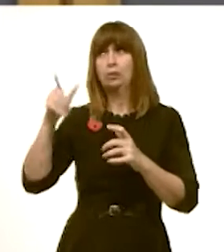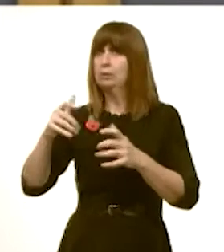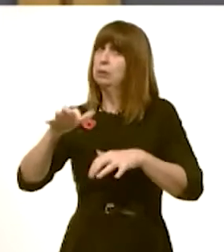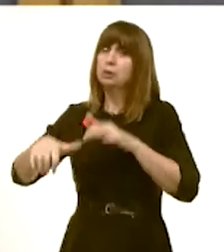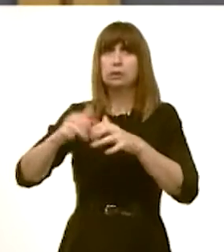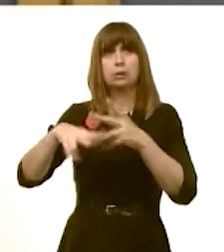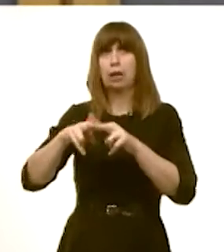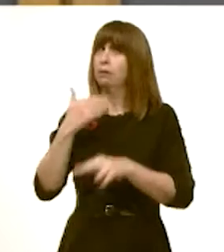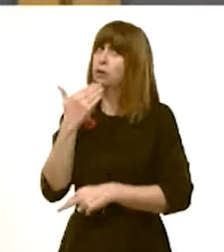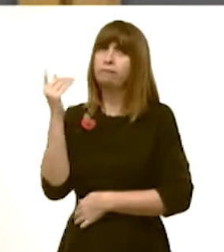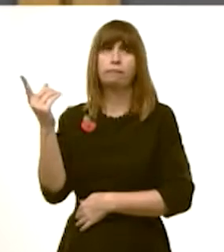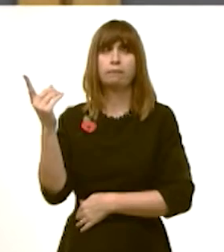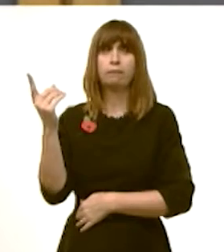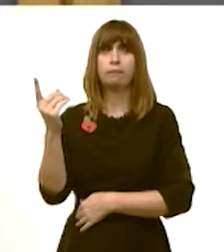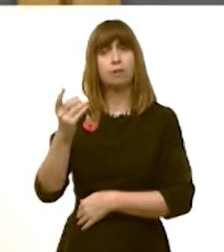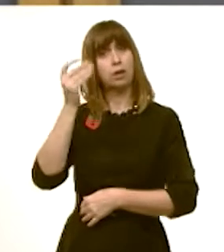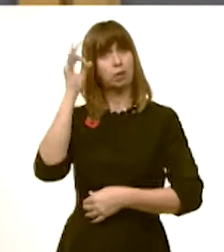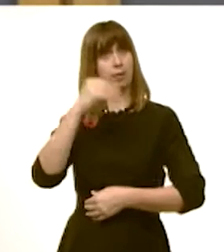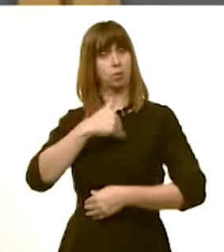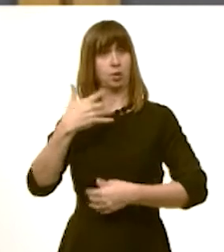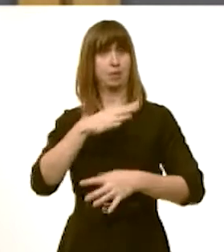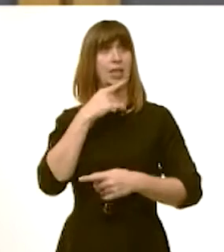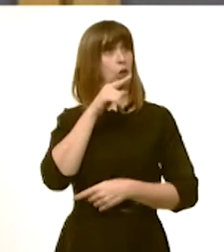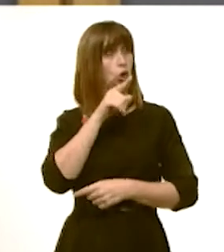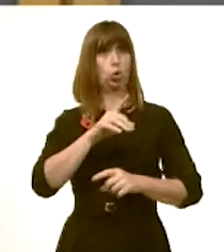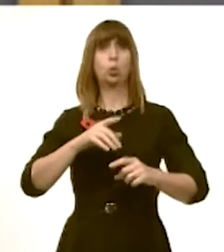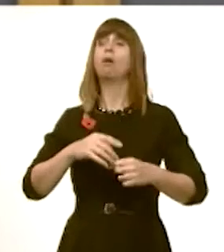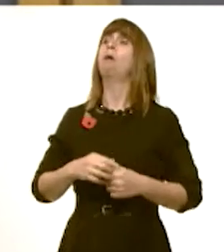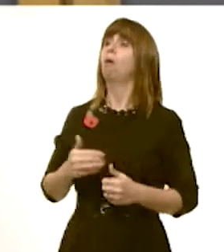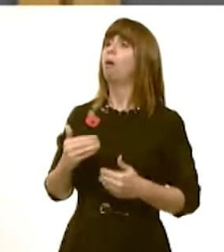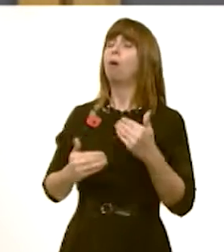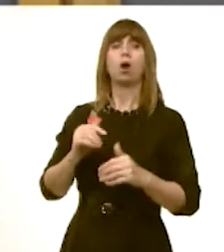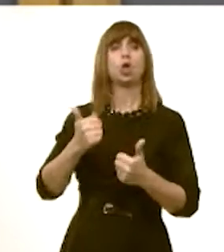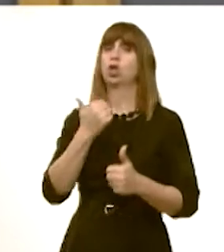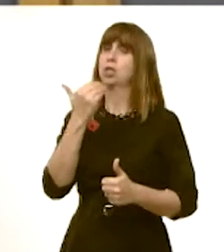morning in committee suggests that youíve not taken sufficient steps to deal with that.